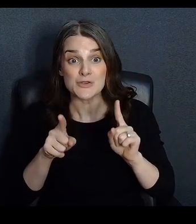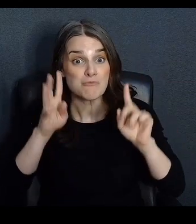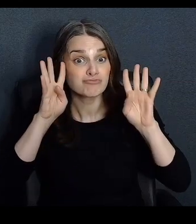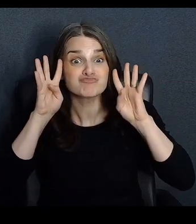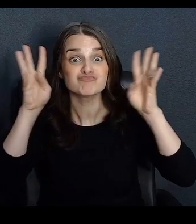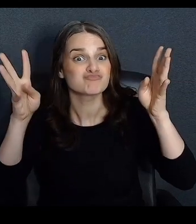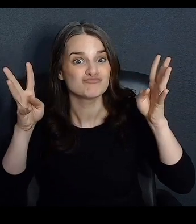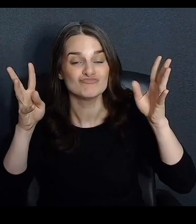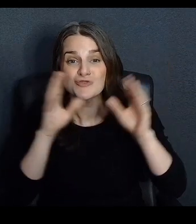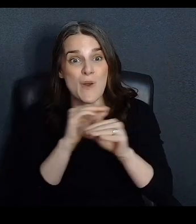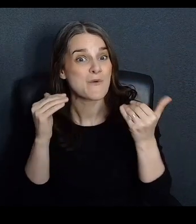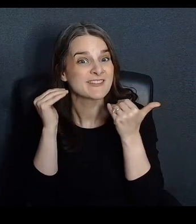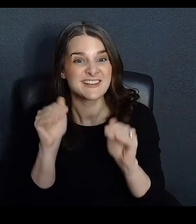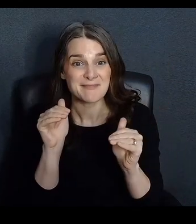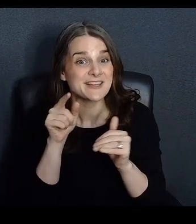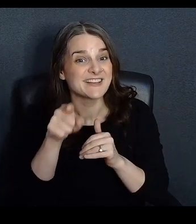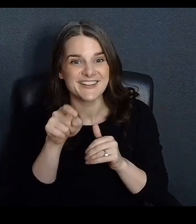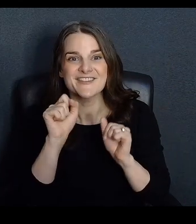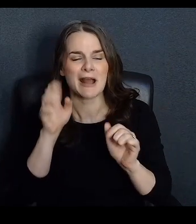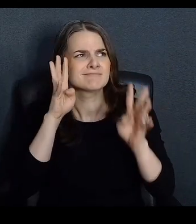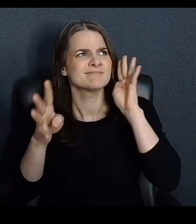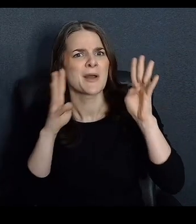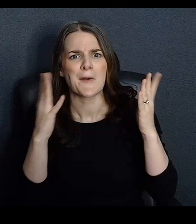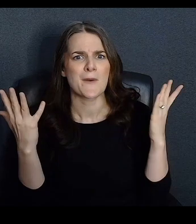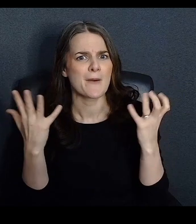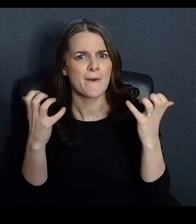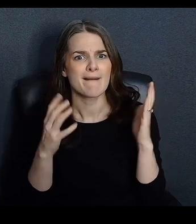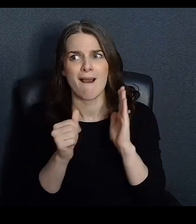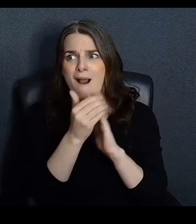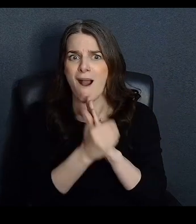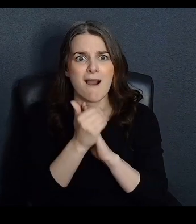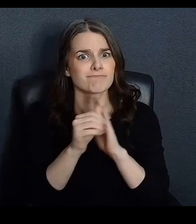It's up to your imagination to decide what it is you need an automation to do for you.